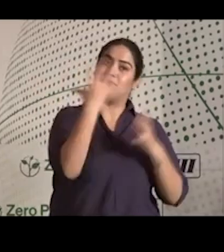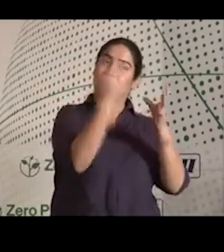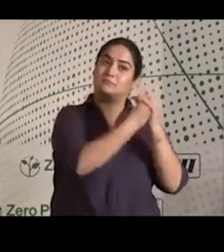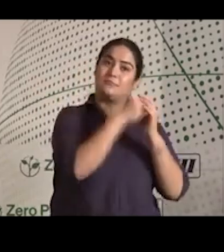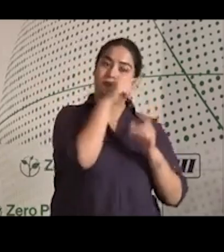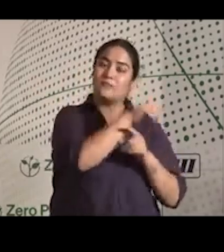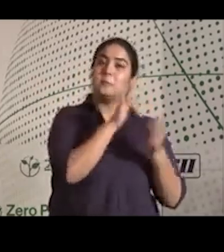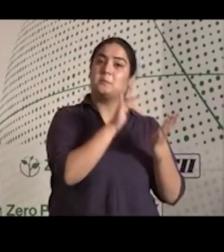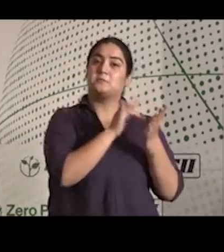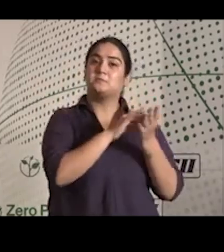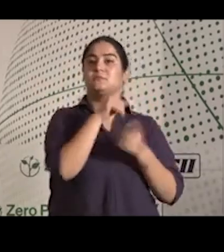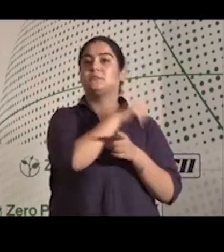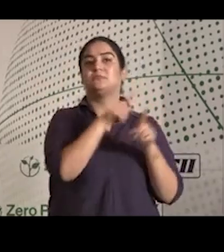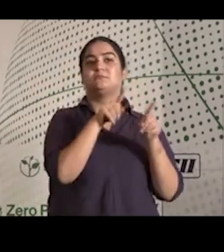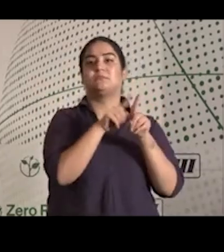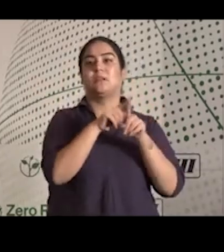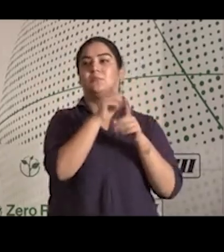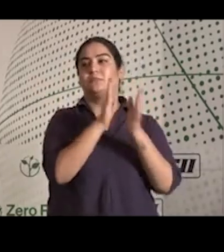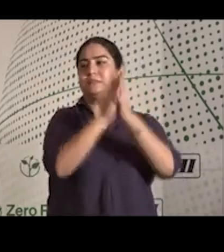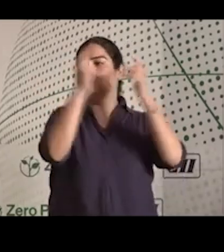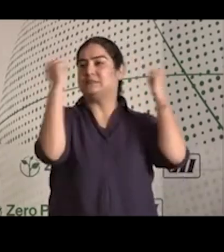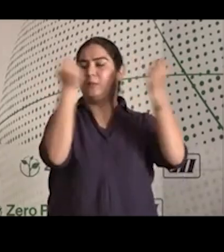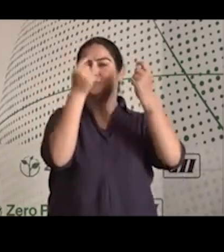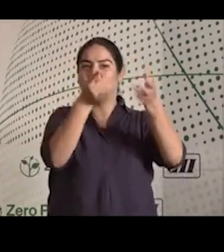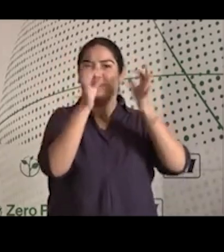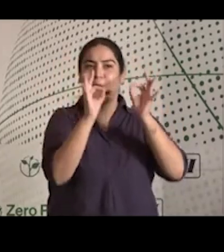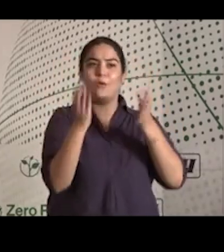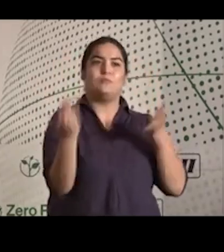be a part of this wonderful festival